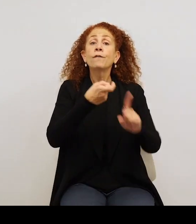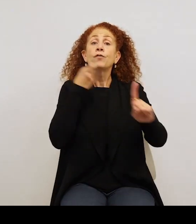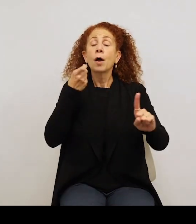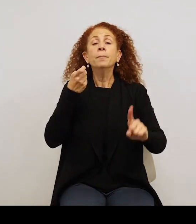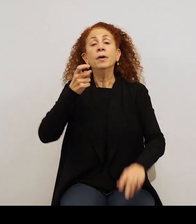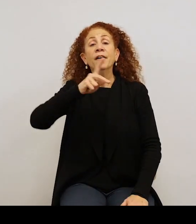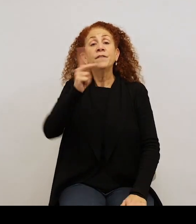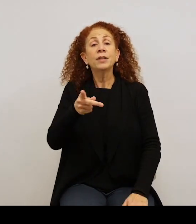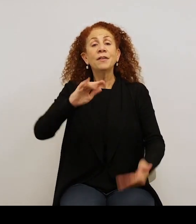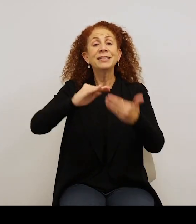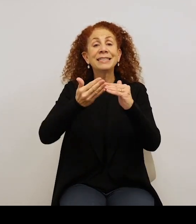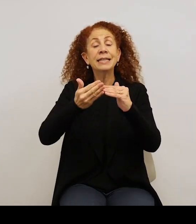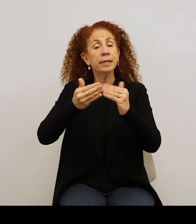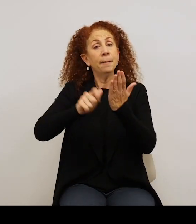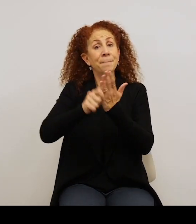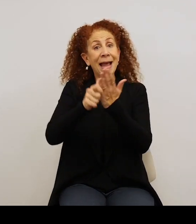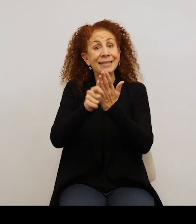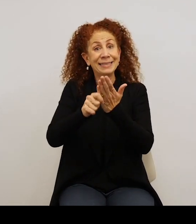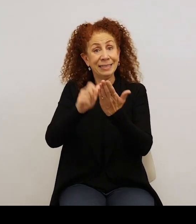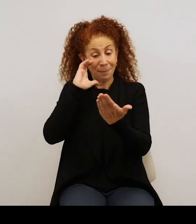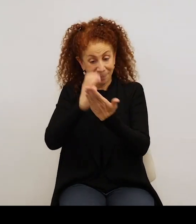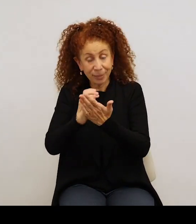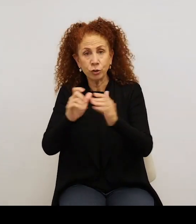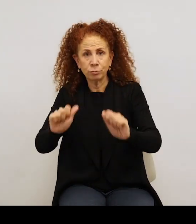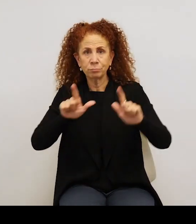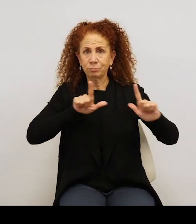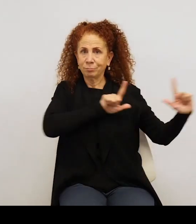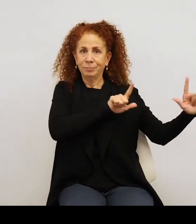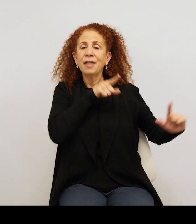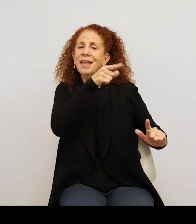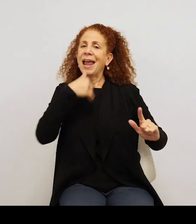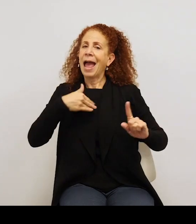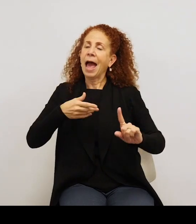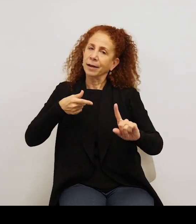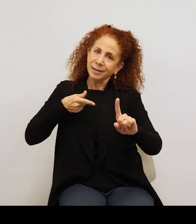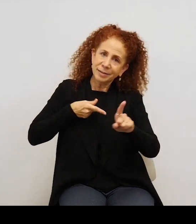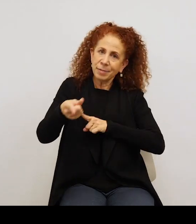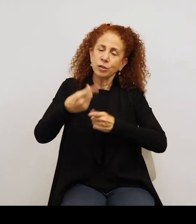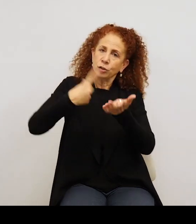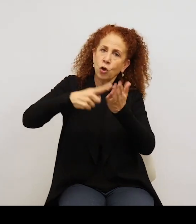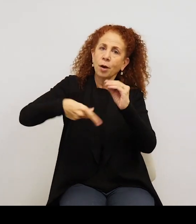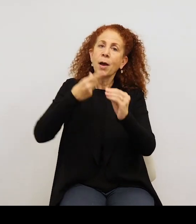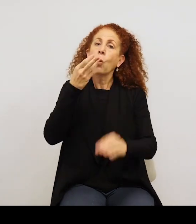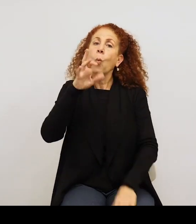So this is an image-- because they did a special issue on wild animals in the city,